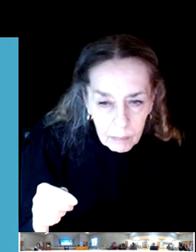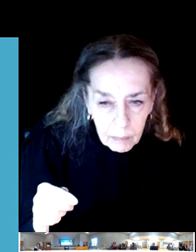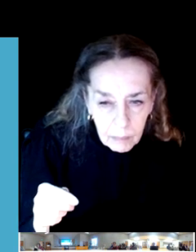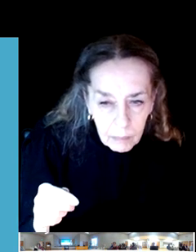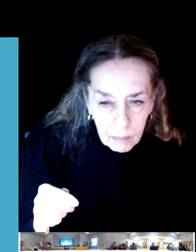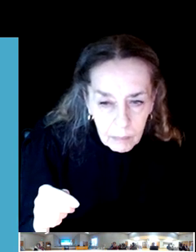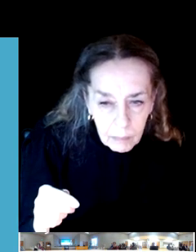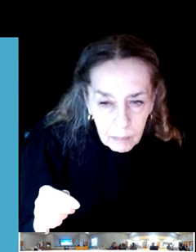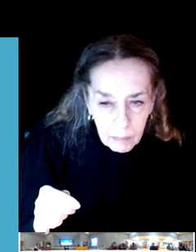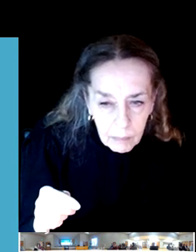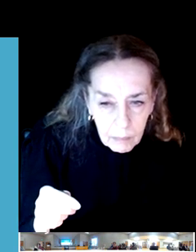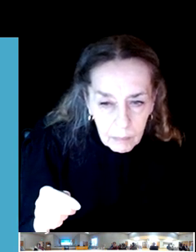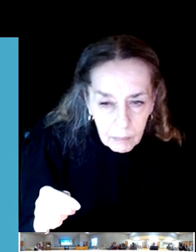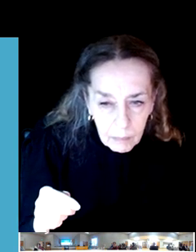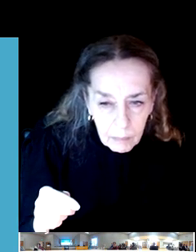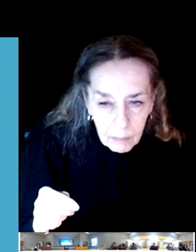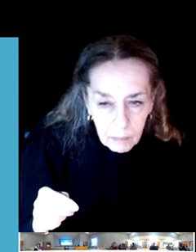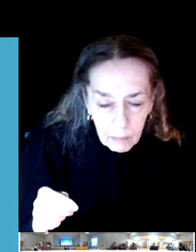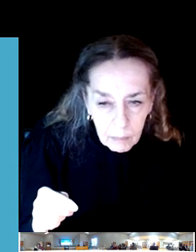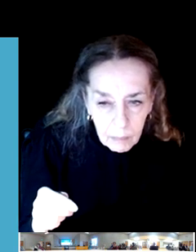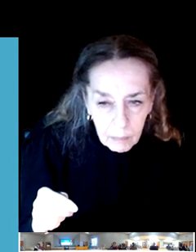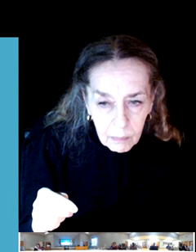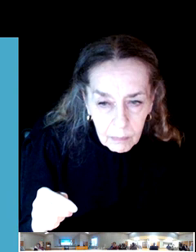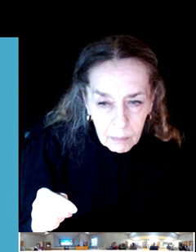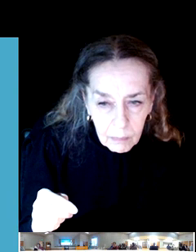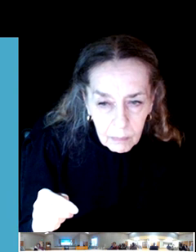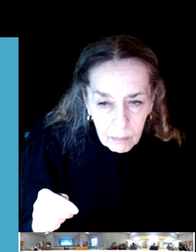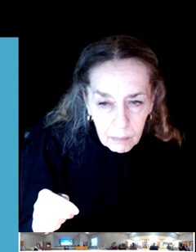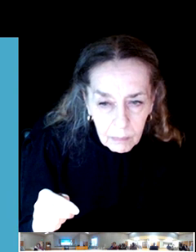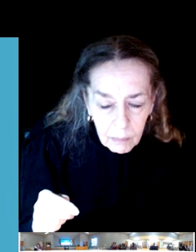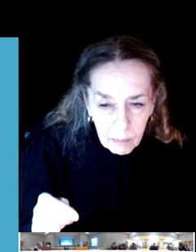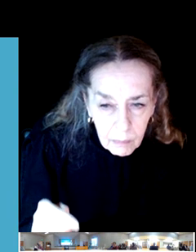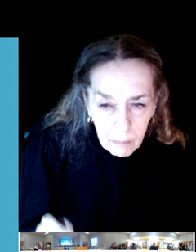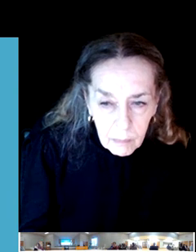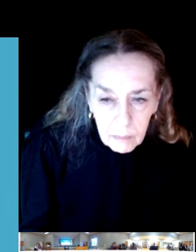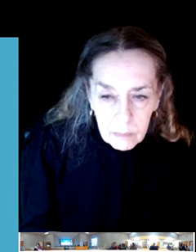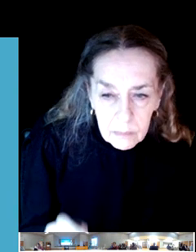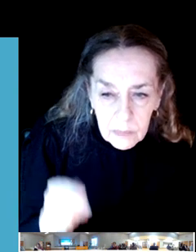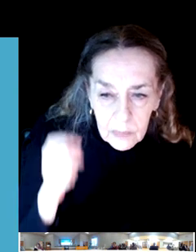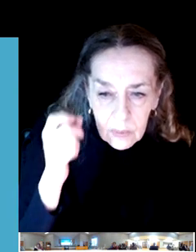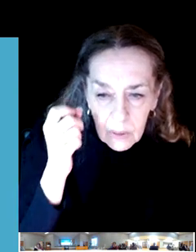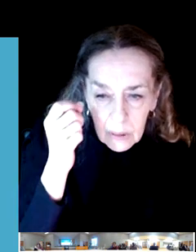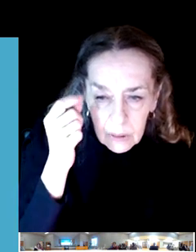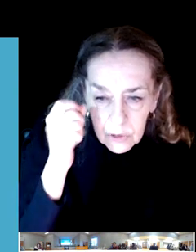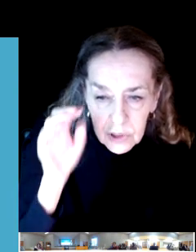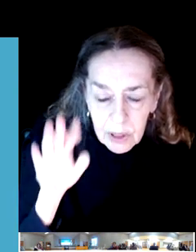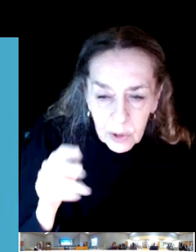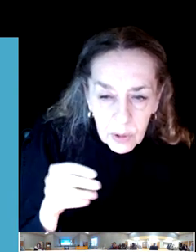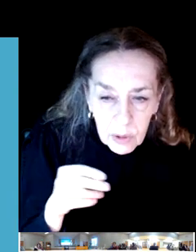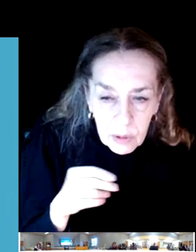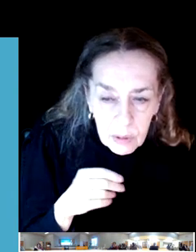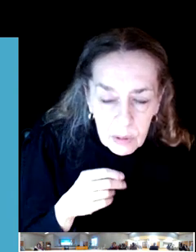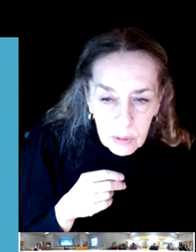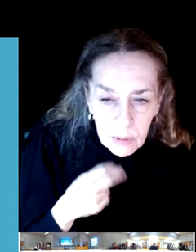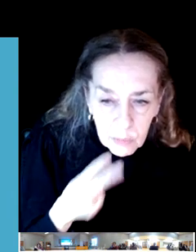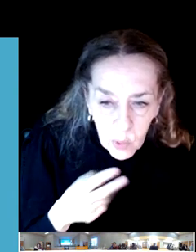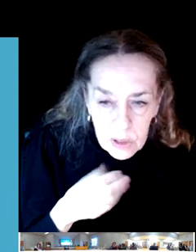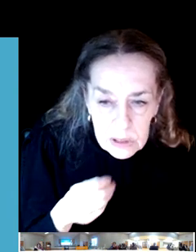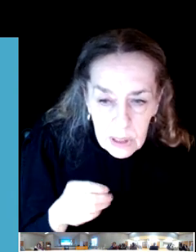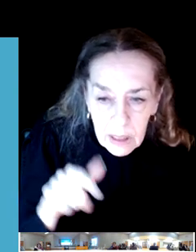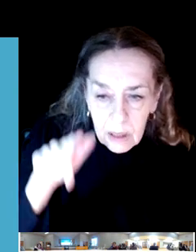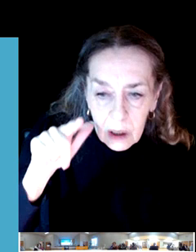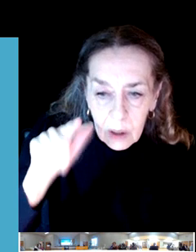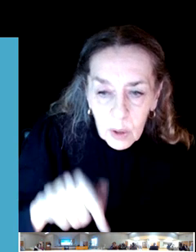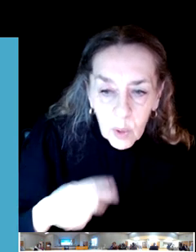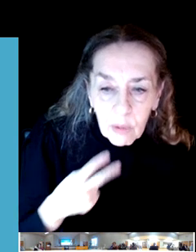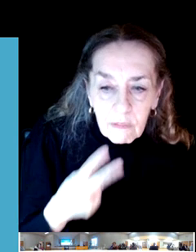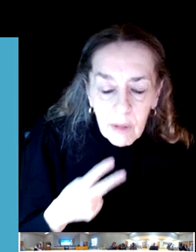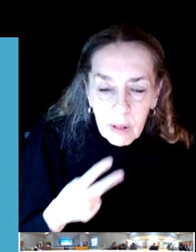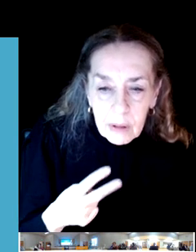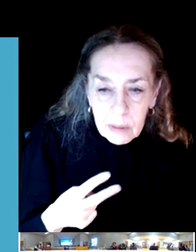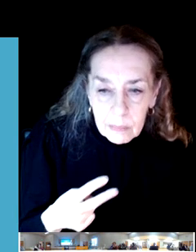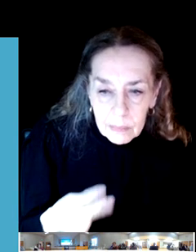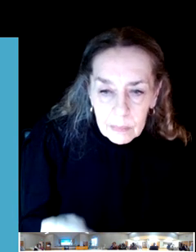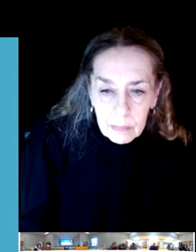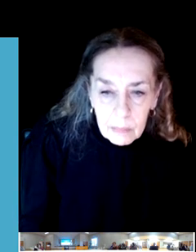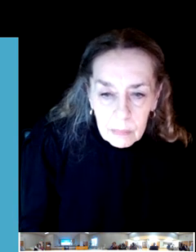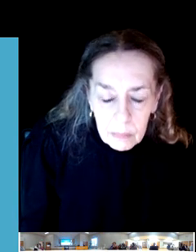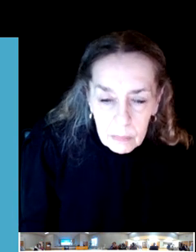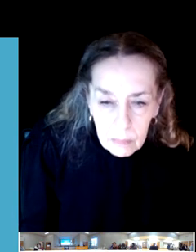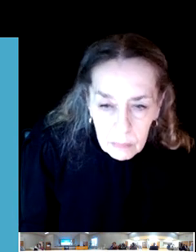So that's definitely something Jeff has heard about, Jeff and James to hear about through